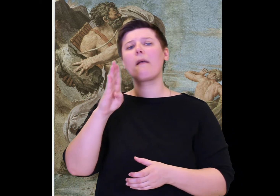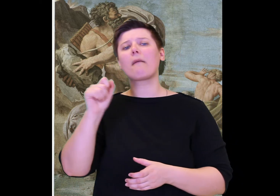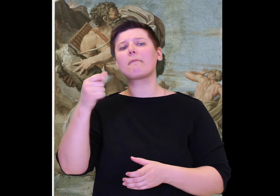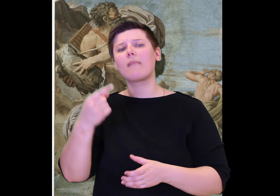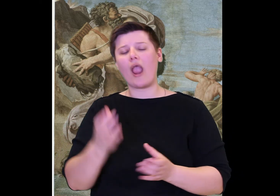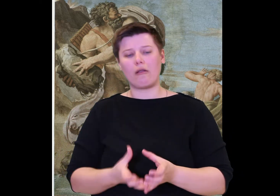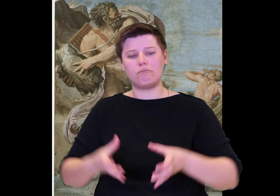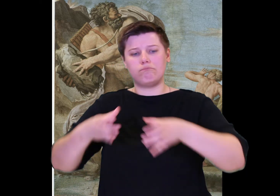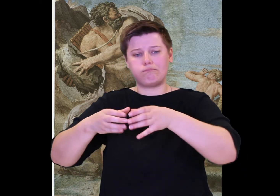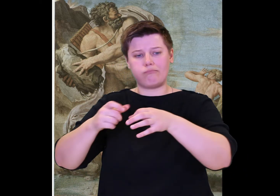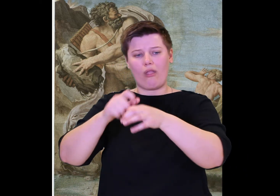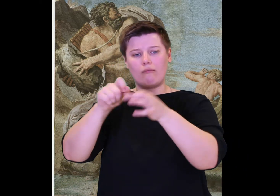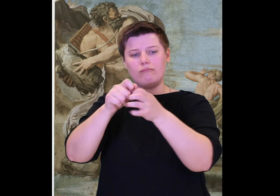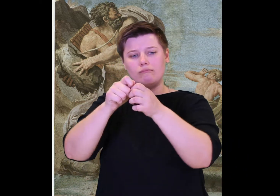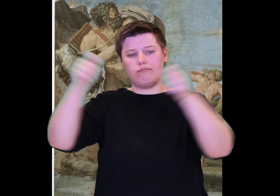Book 10